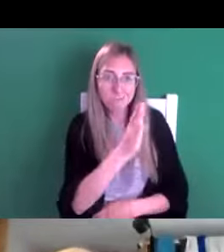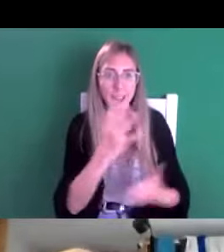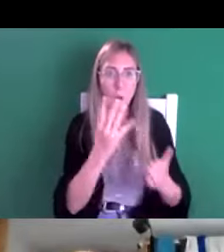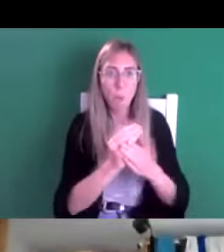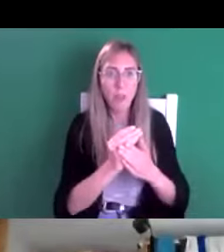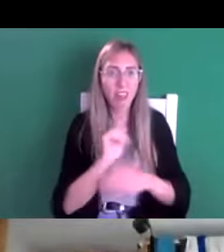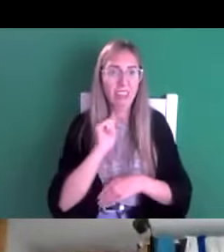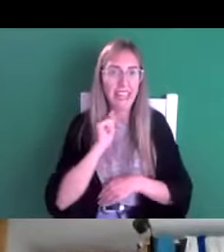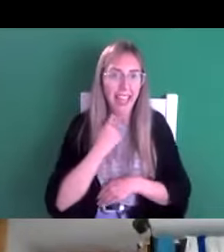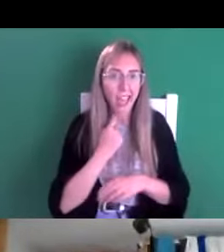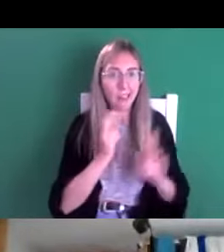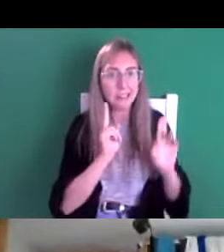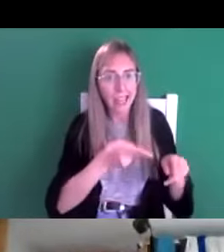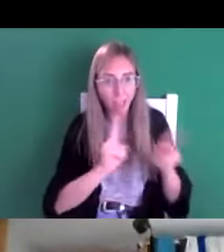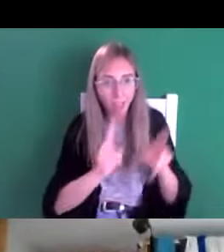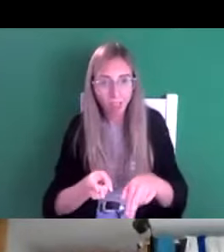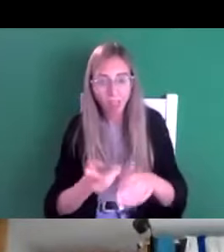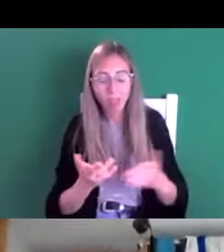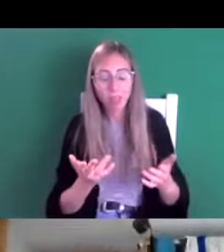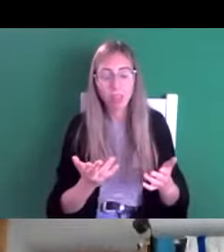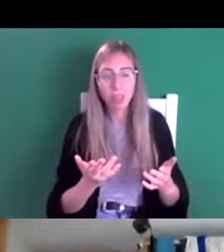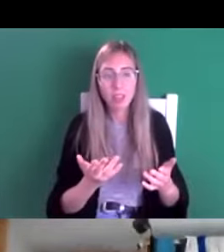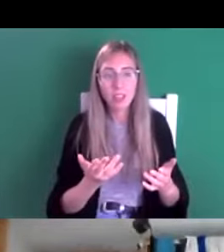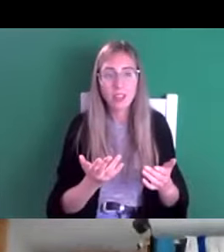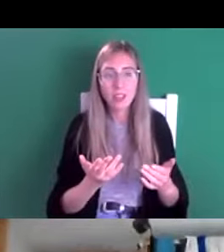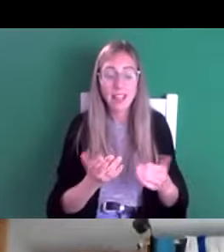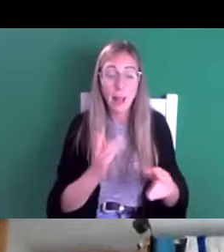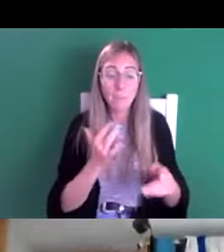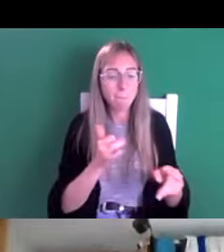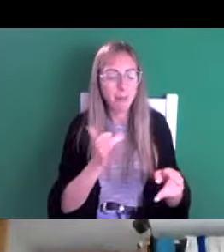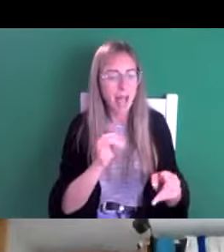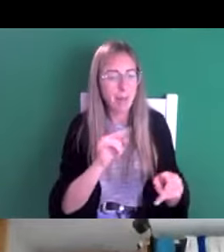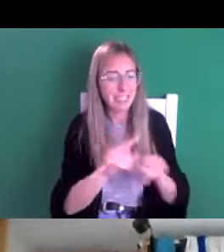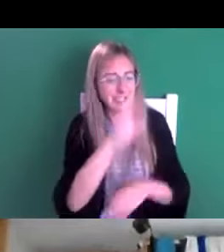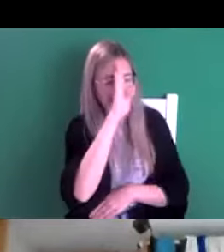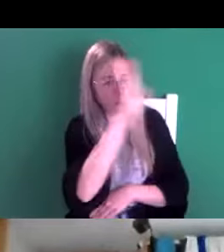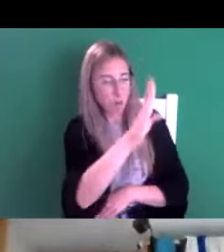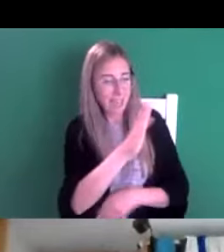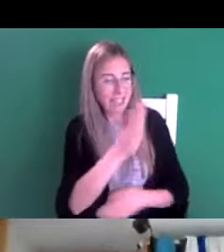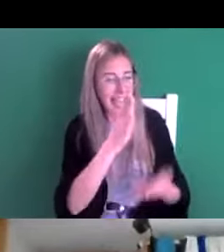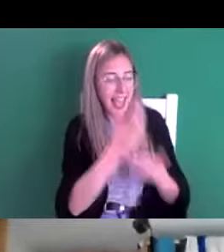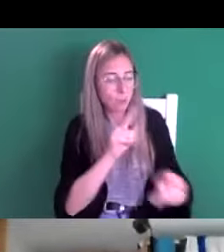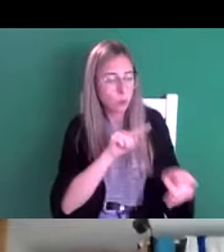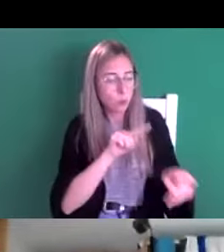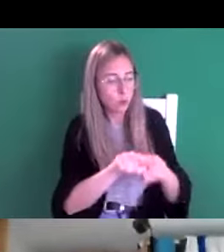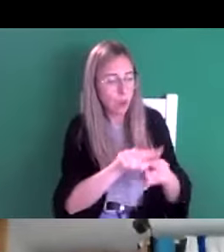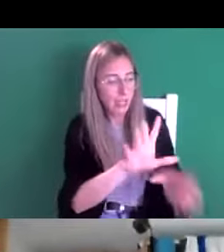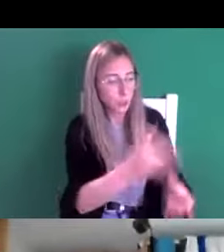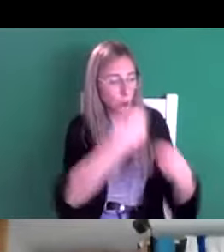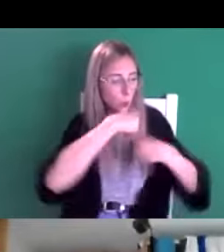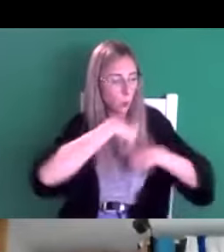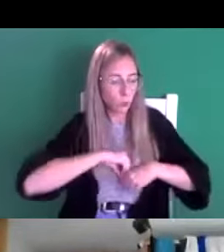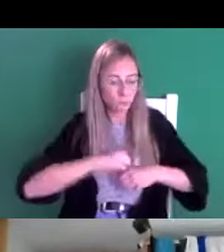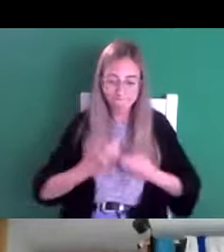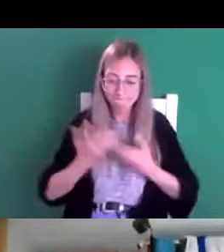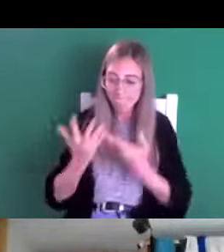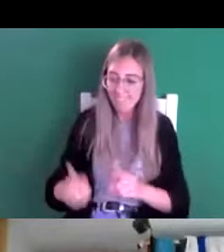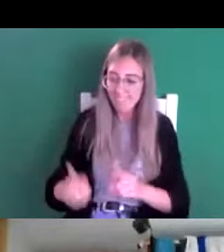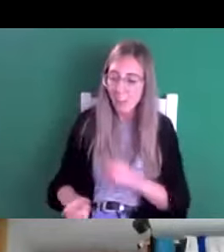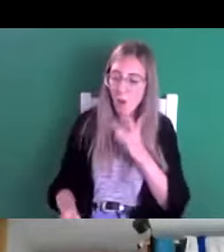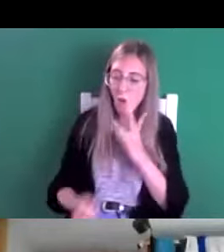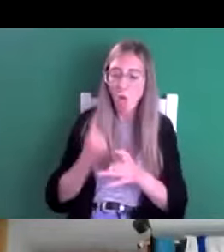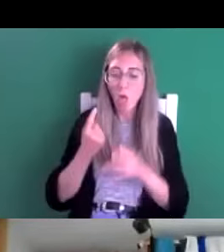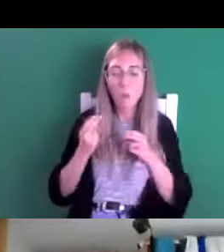without it maybe want to find other ways so it feels that the political element and and the the